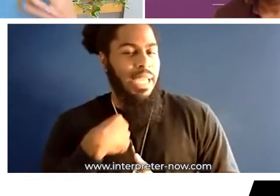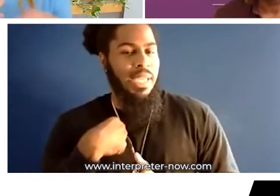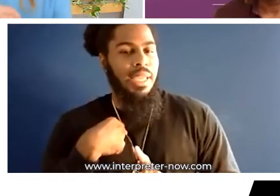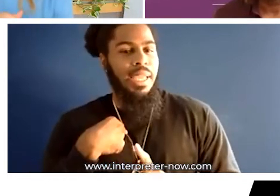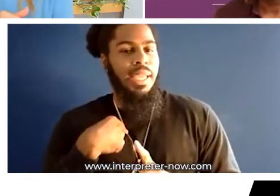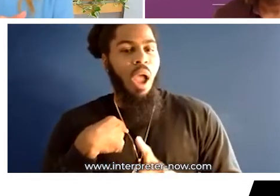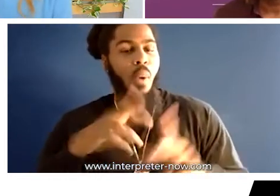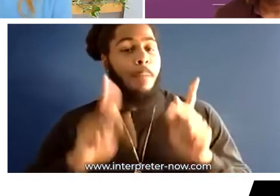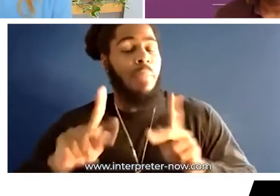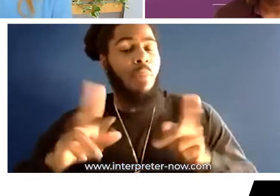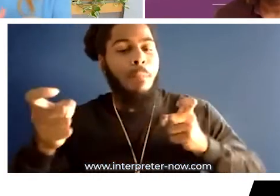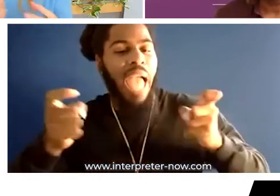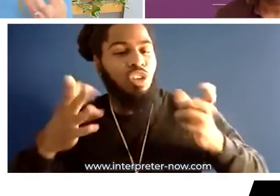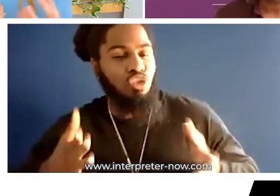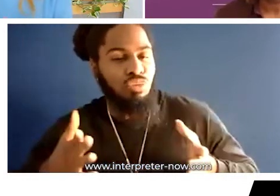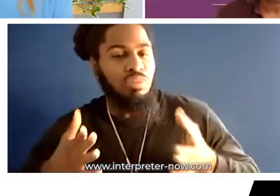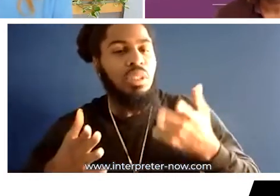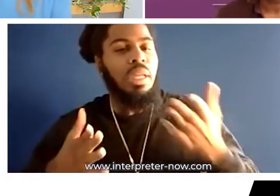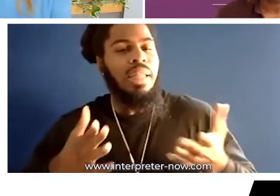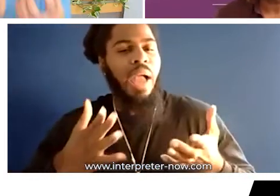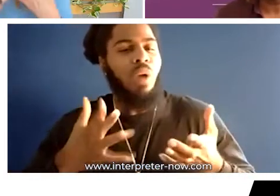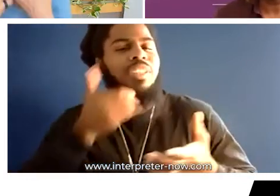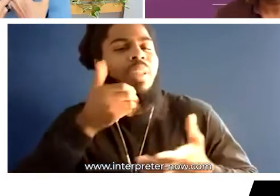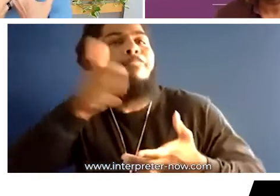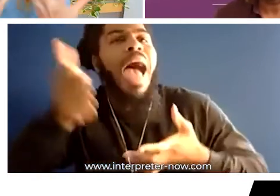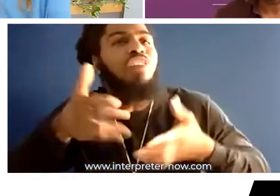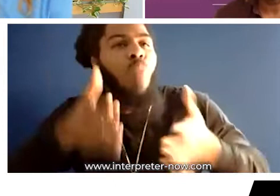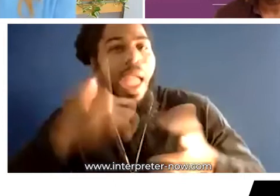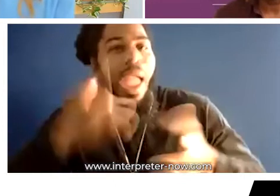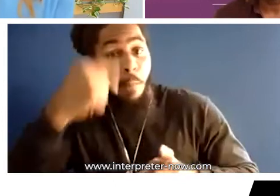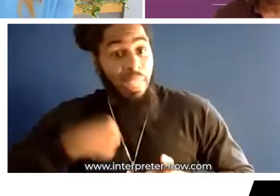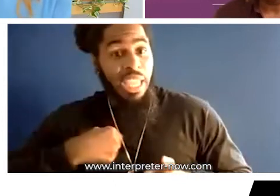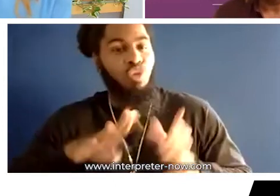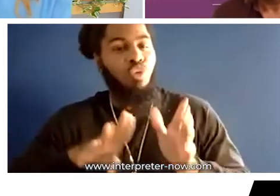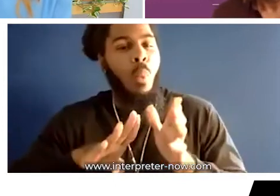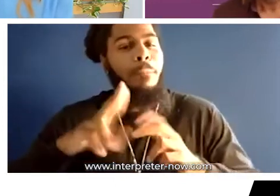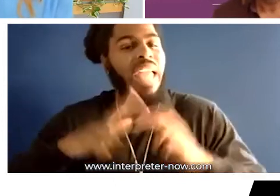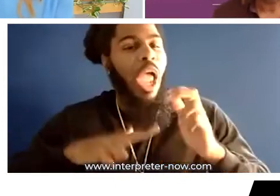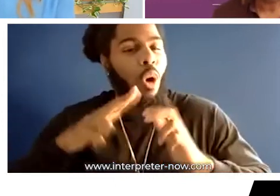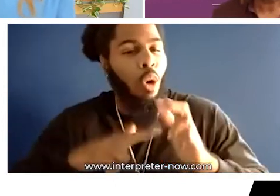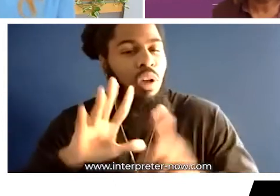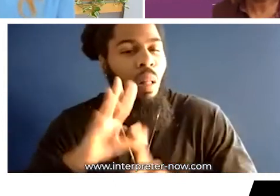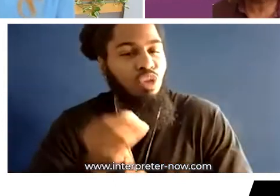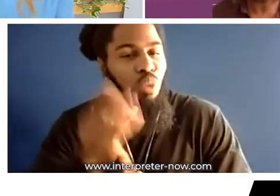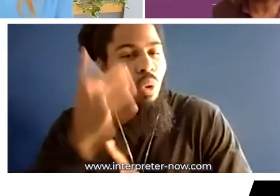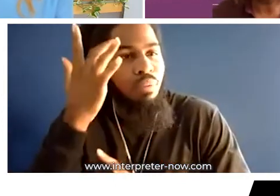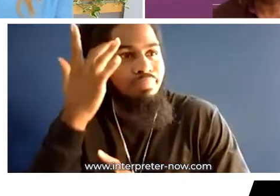or cultural humility for my team? And what is the best way for me to build it? Yeah, absolutely.